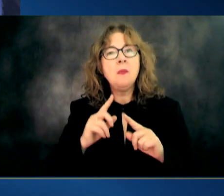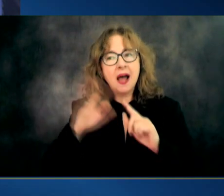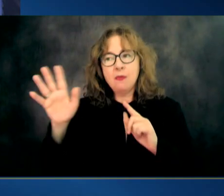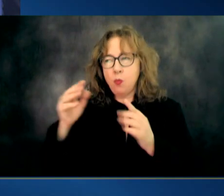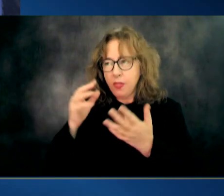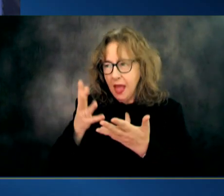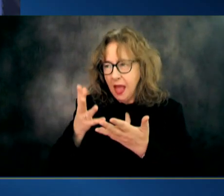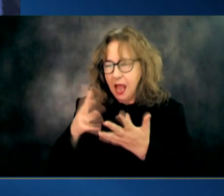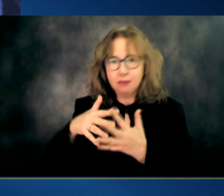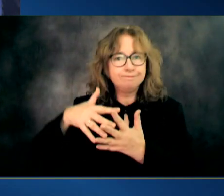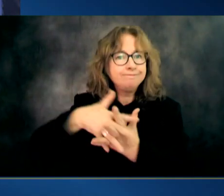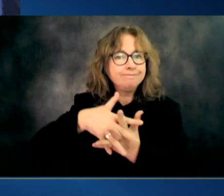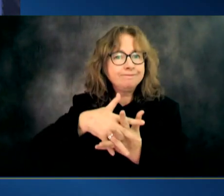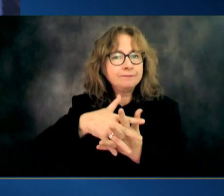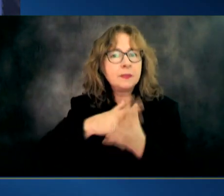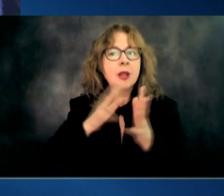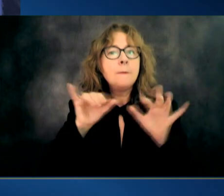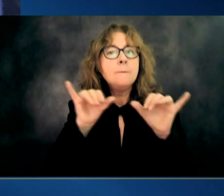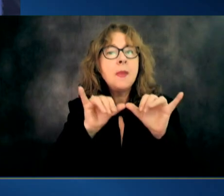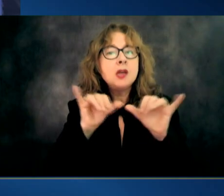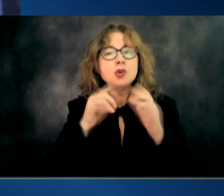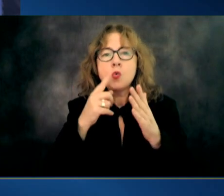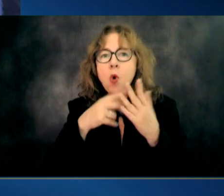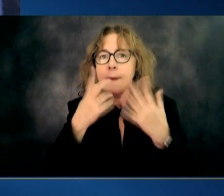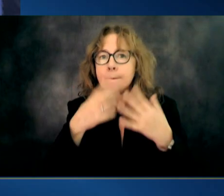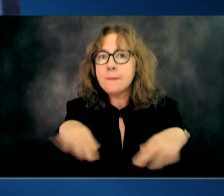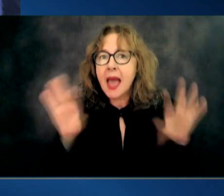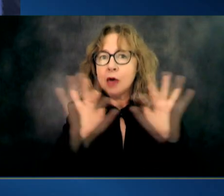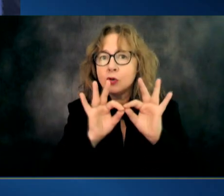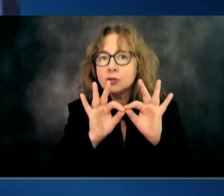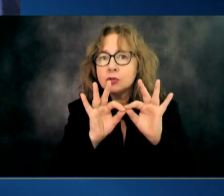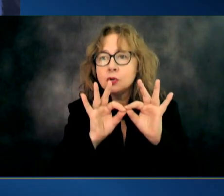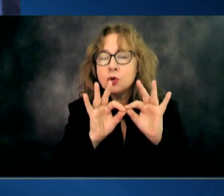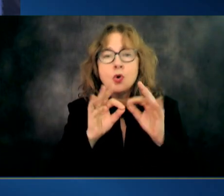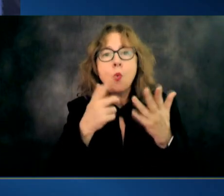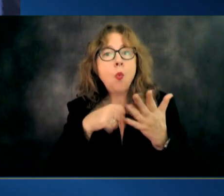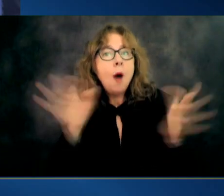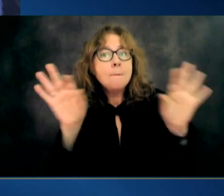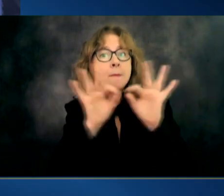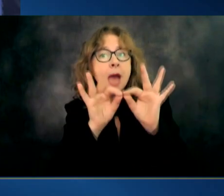what matters. And we don't know what matters unless the community voice is at the table.